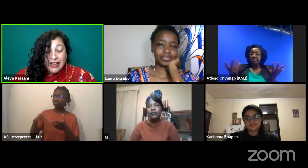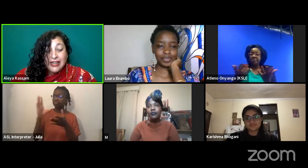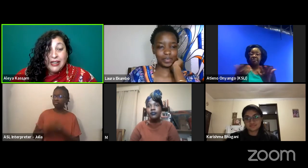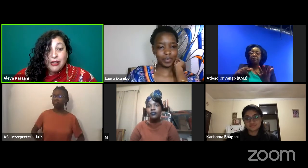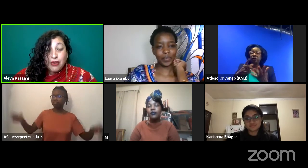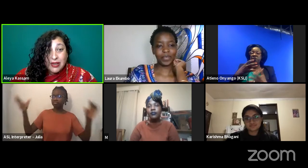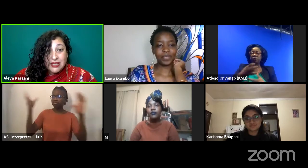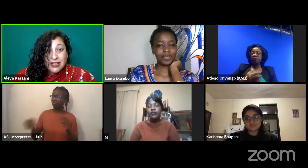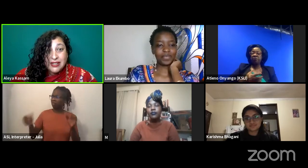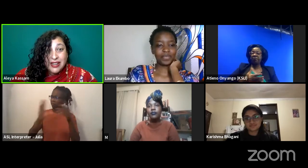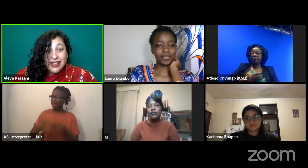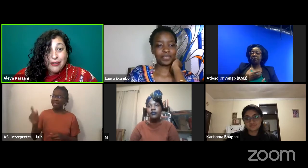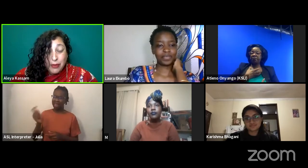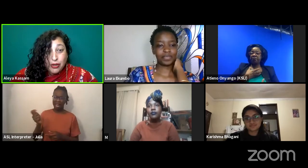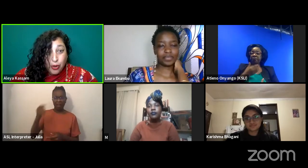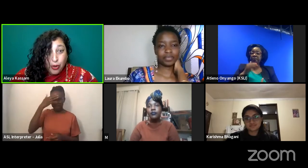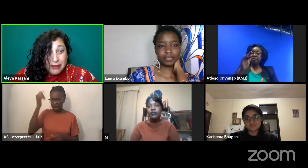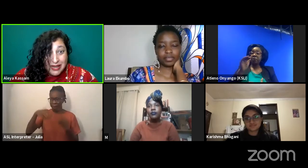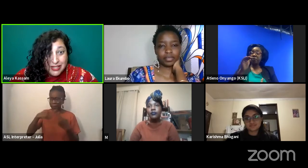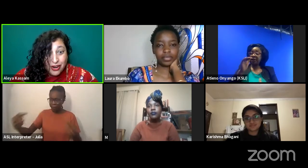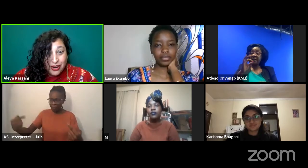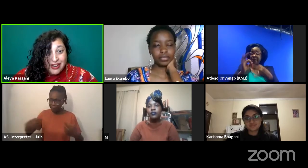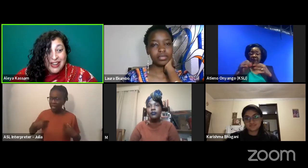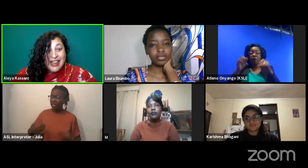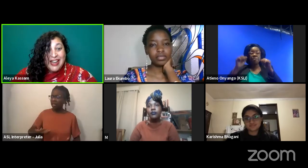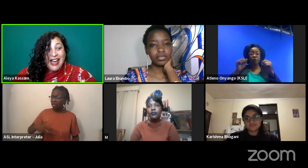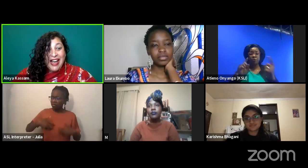And she requested if we could go and meet her.